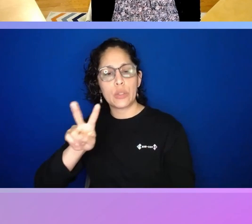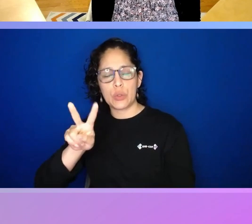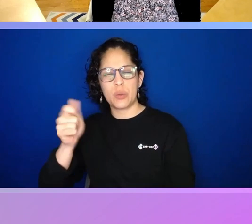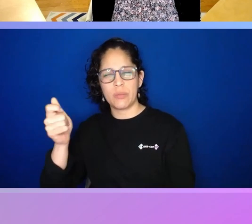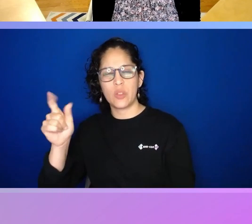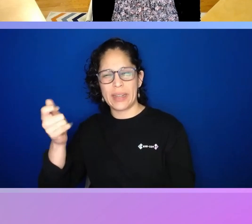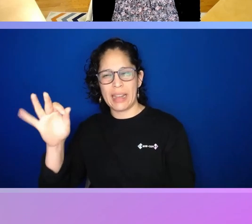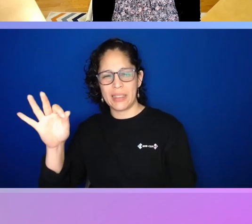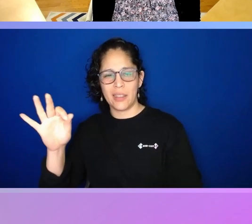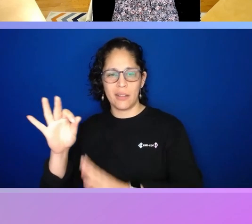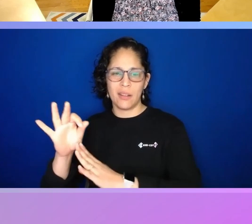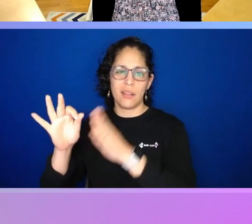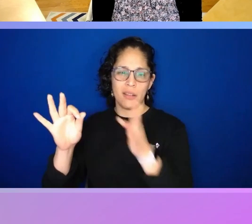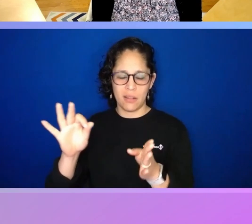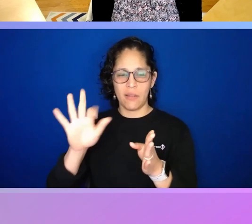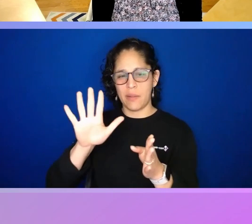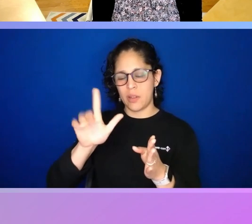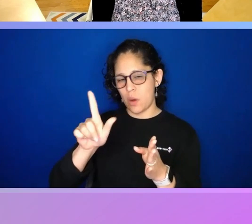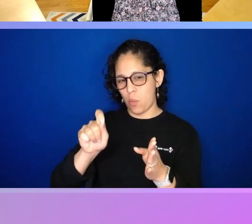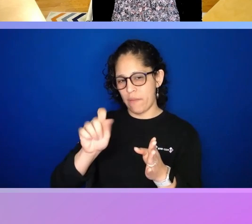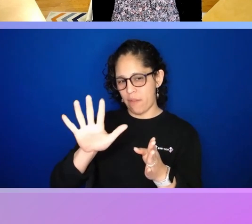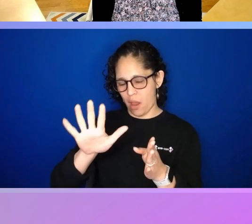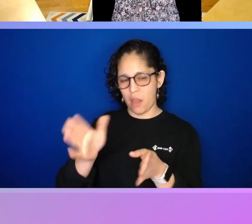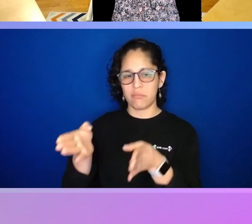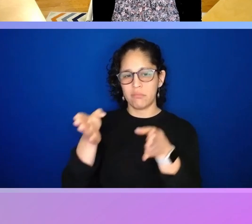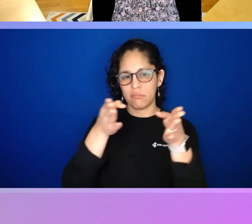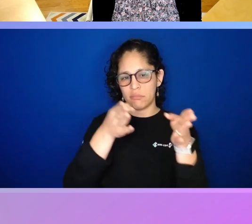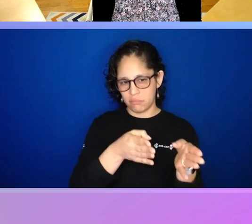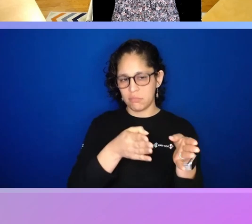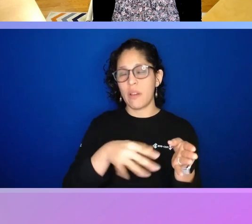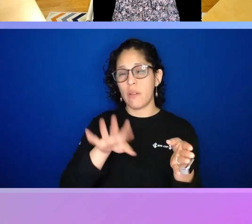story short, alternative text can be tricky. So something